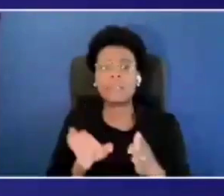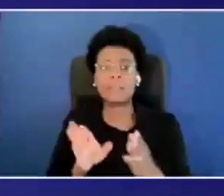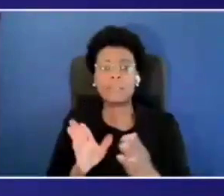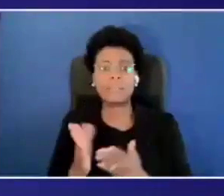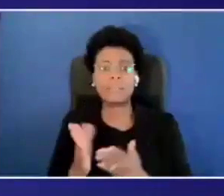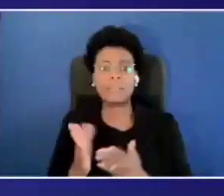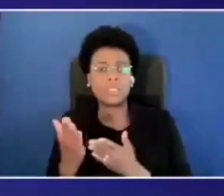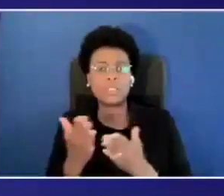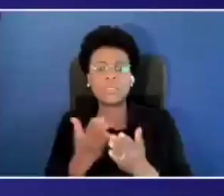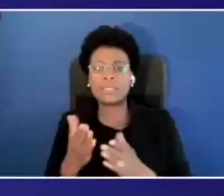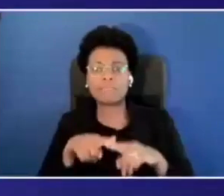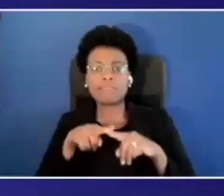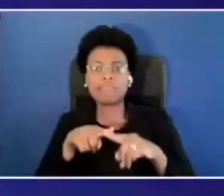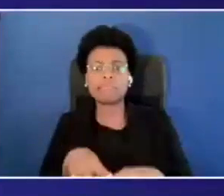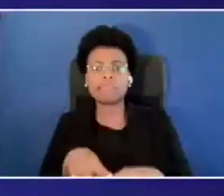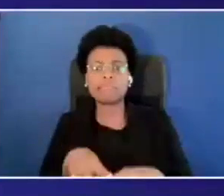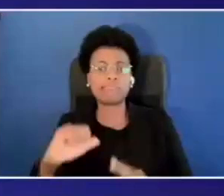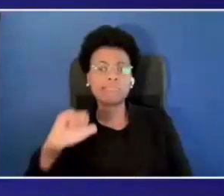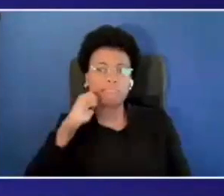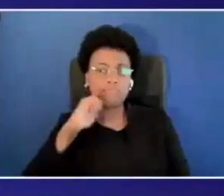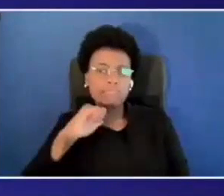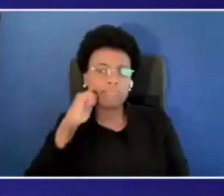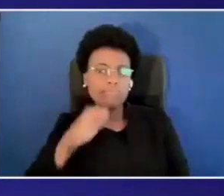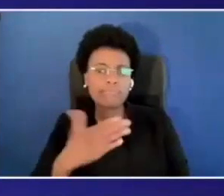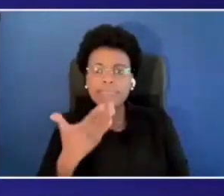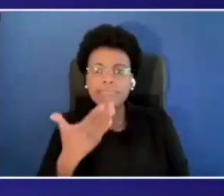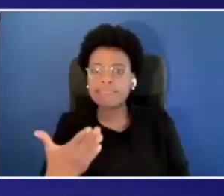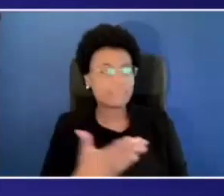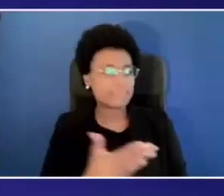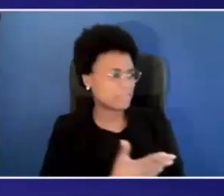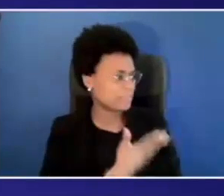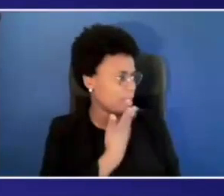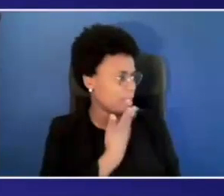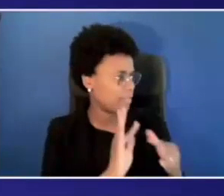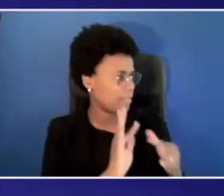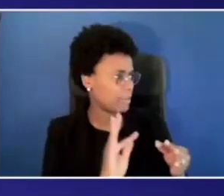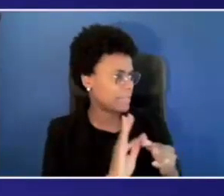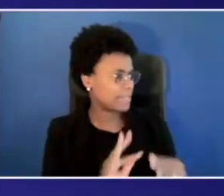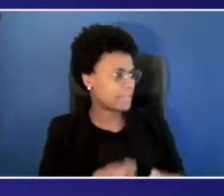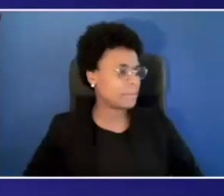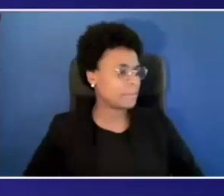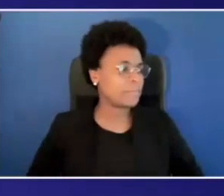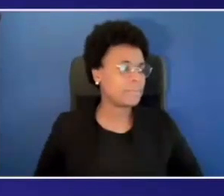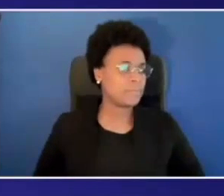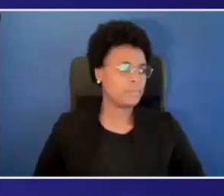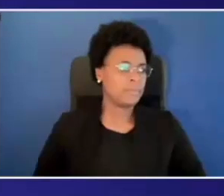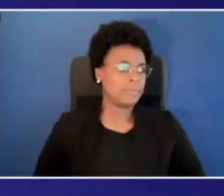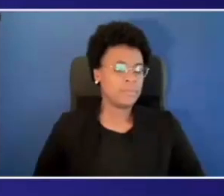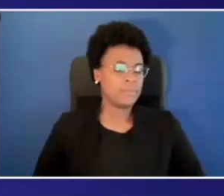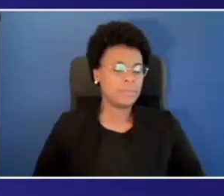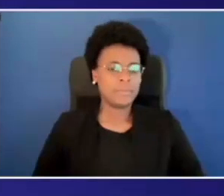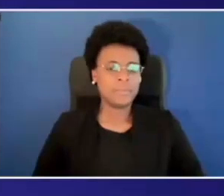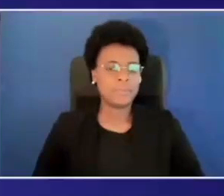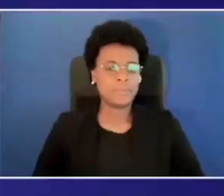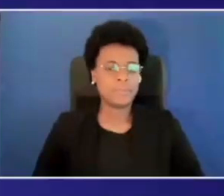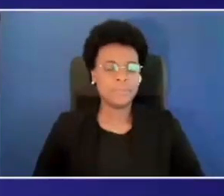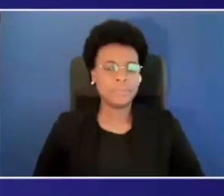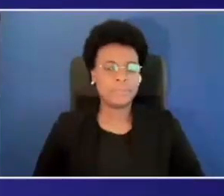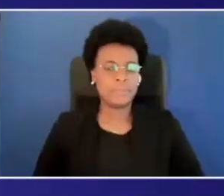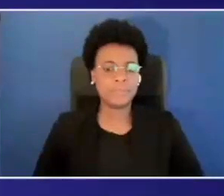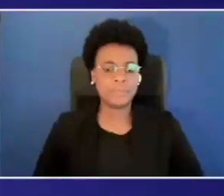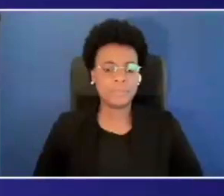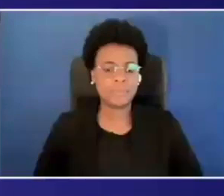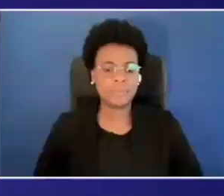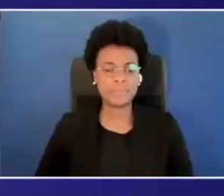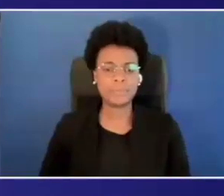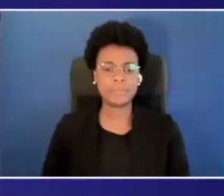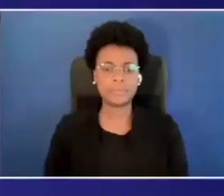Thank you. For your comments.